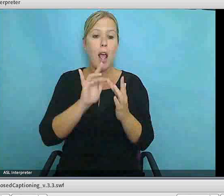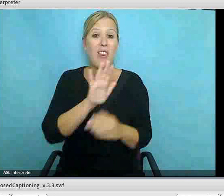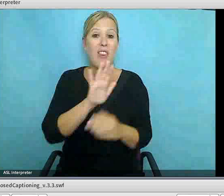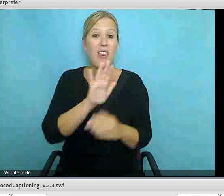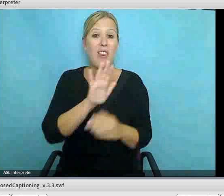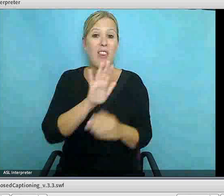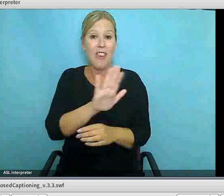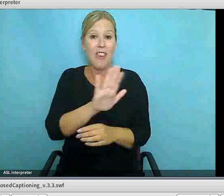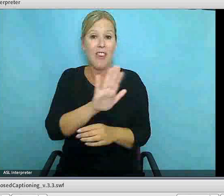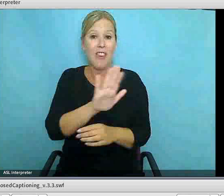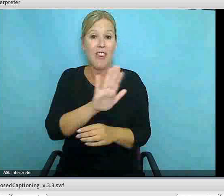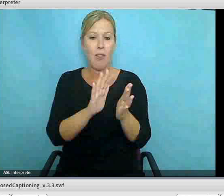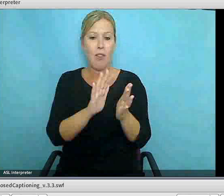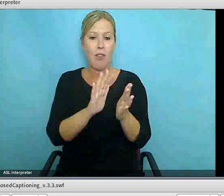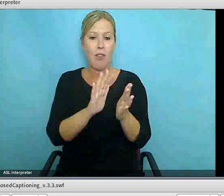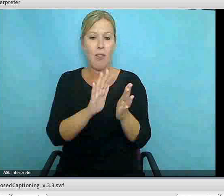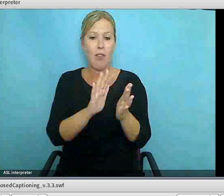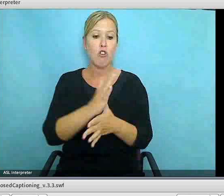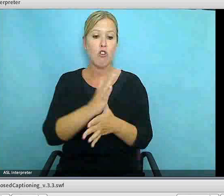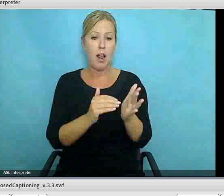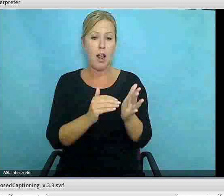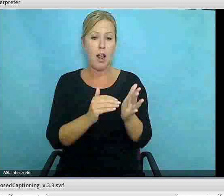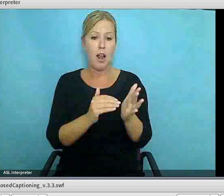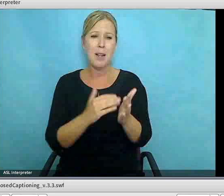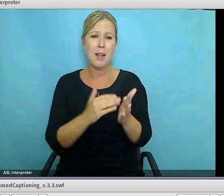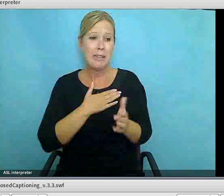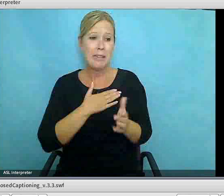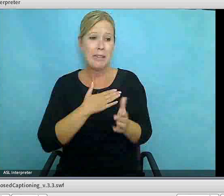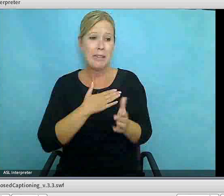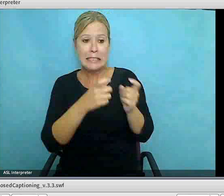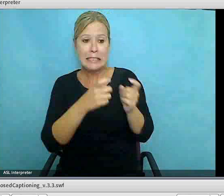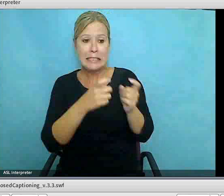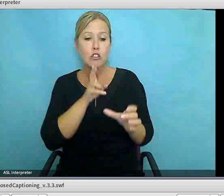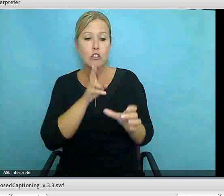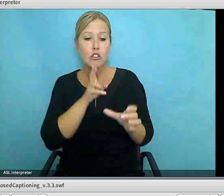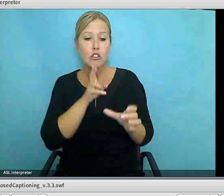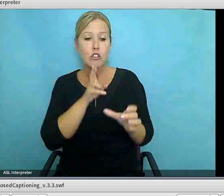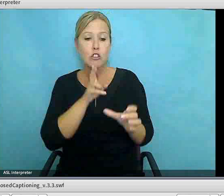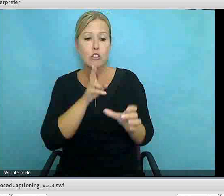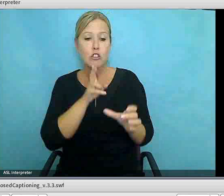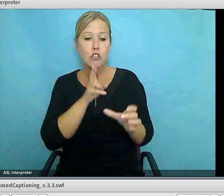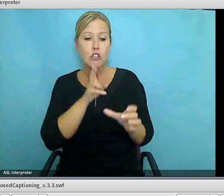if they're interested in being in a One Care plan, but at the very least, they always should